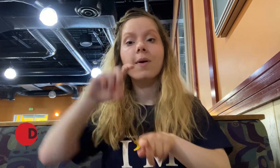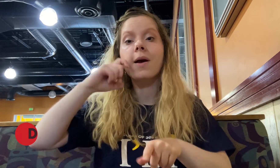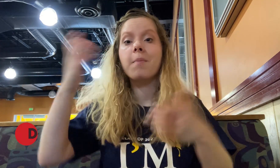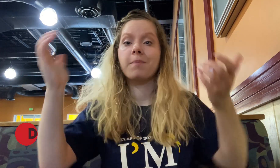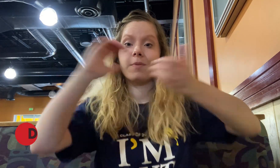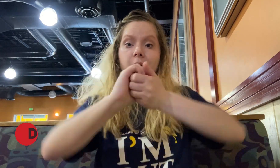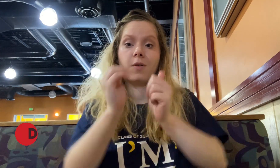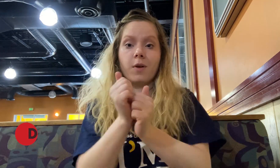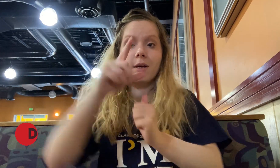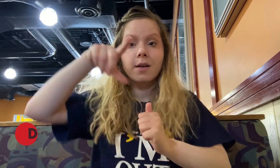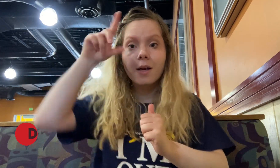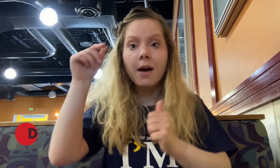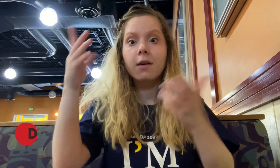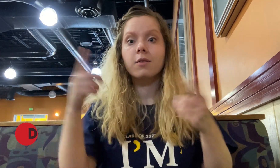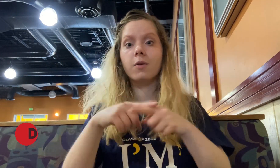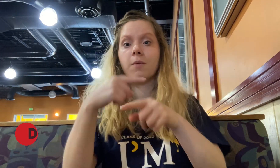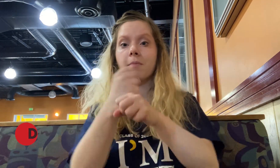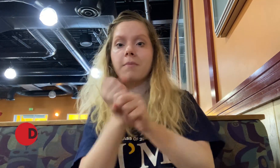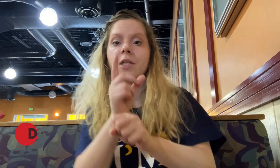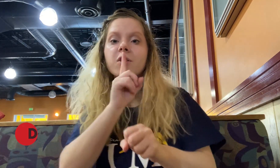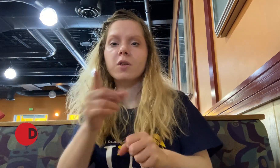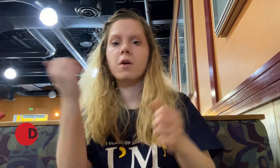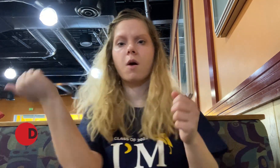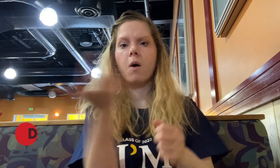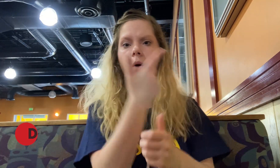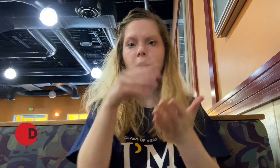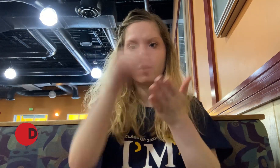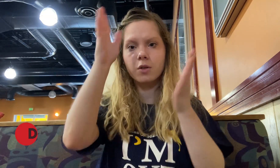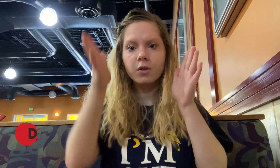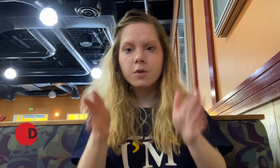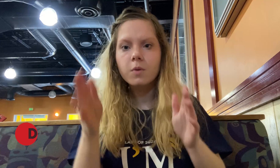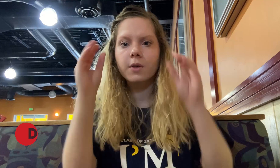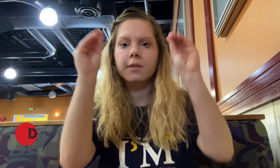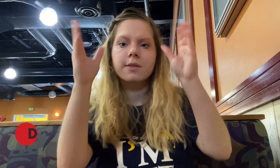He partnered with Gallaudet University to make sure all students,